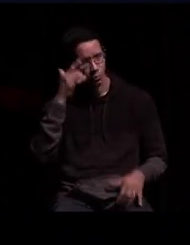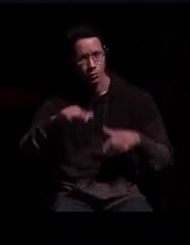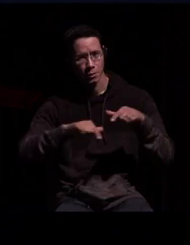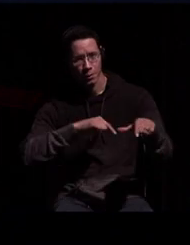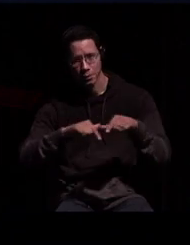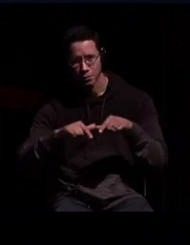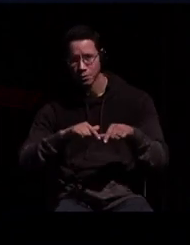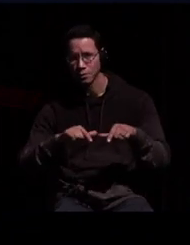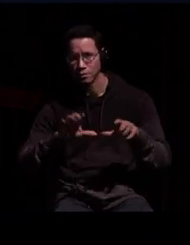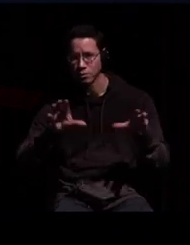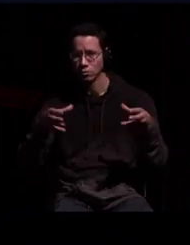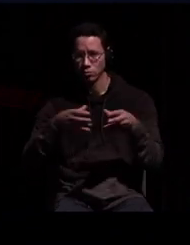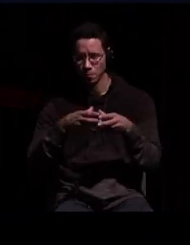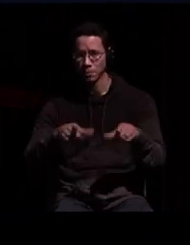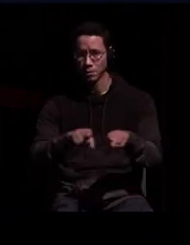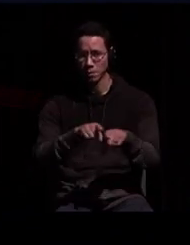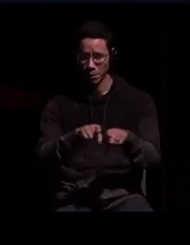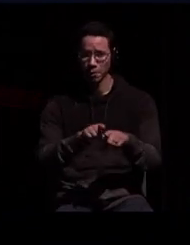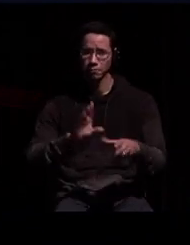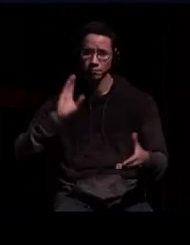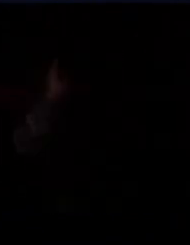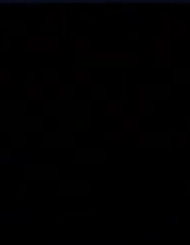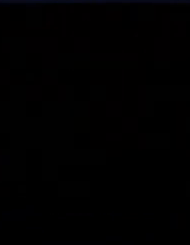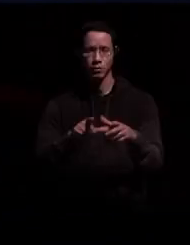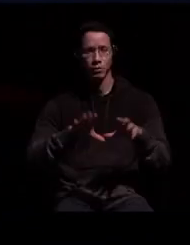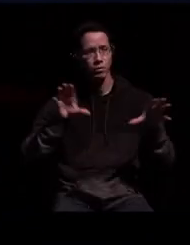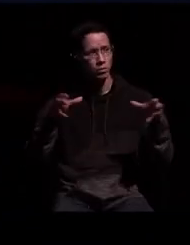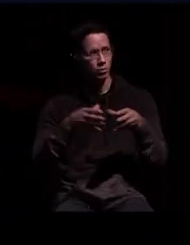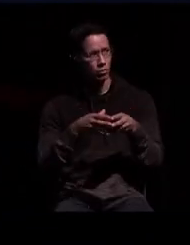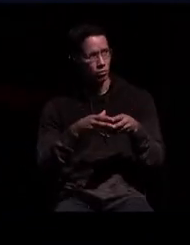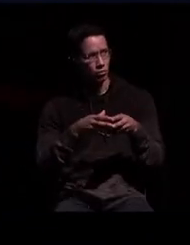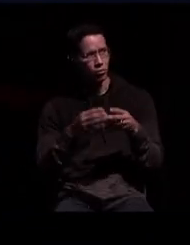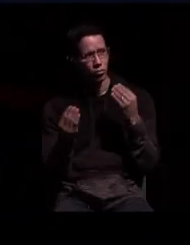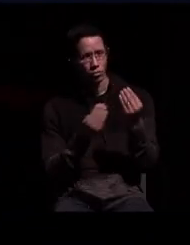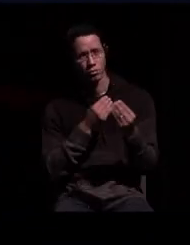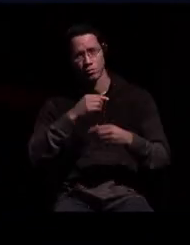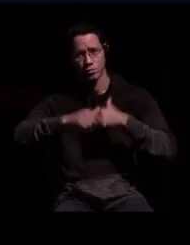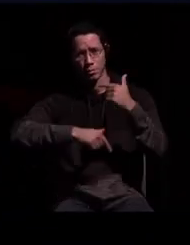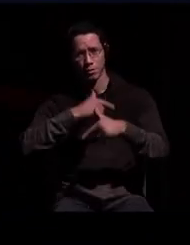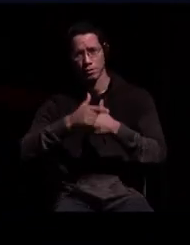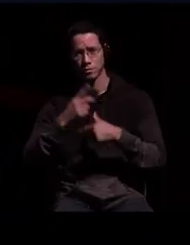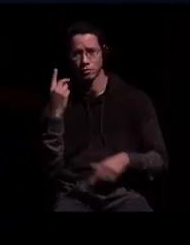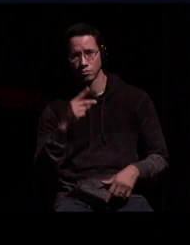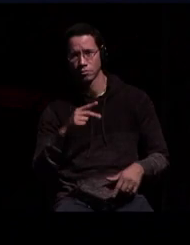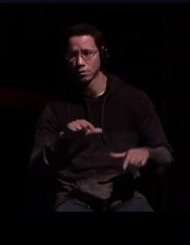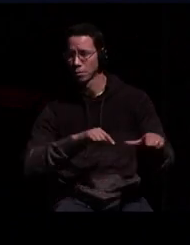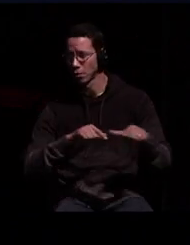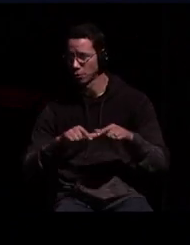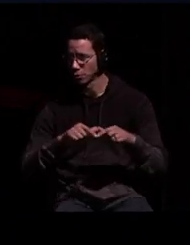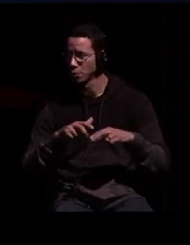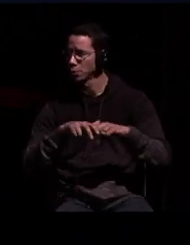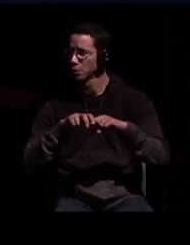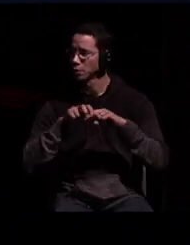but also the sector itself, and the quality of service is capable of offering. So the logic is to begin thinking